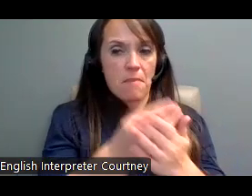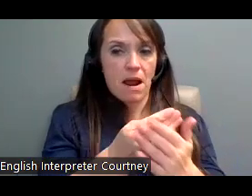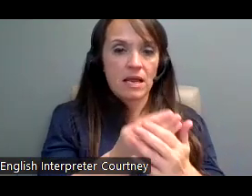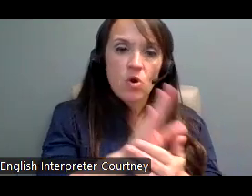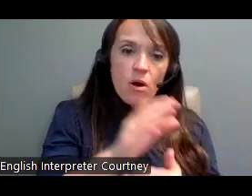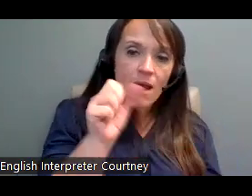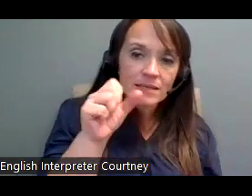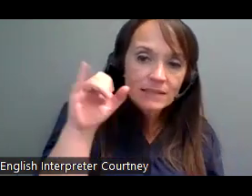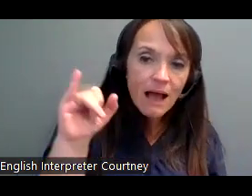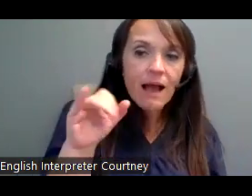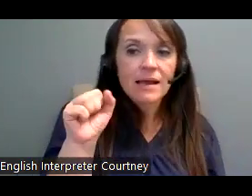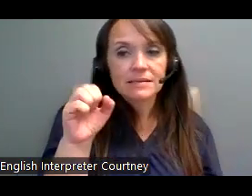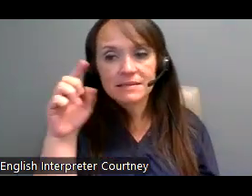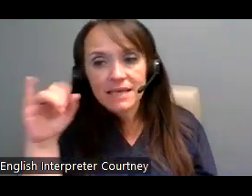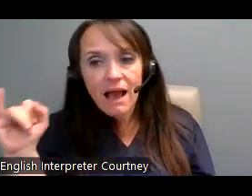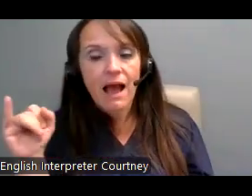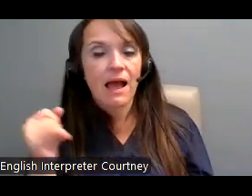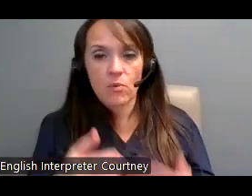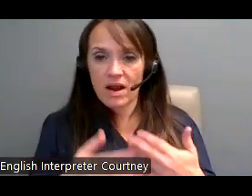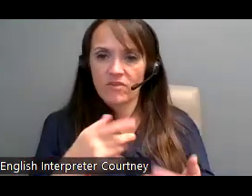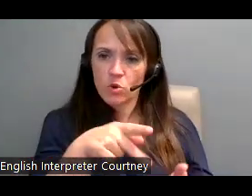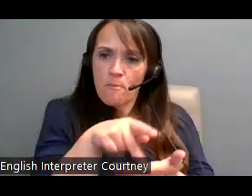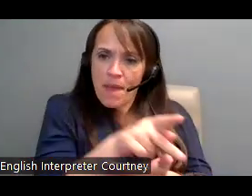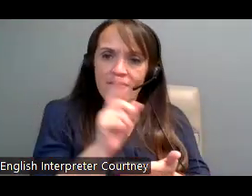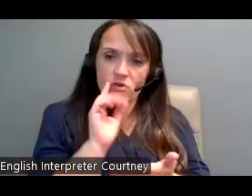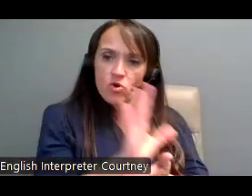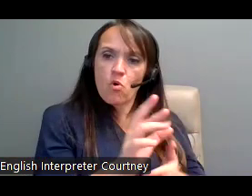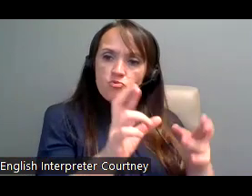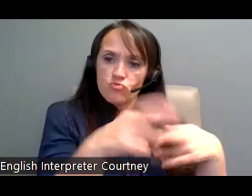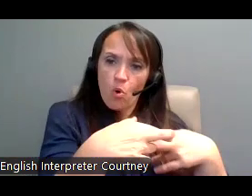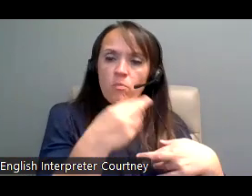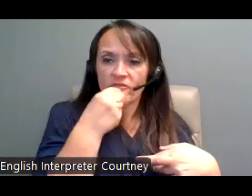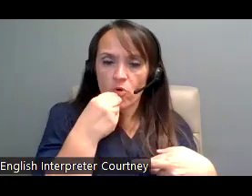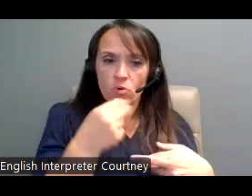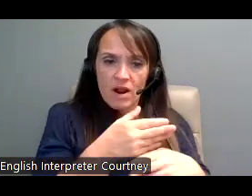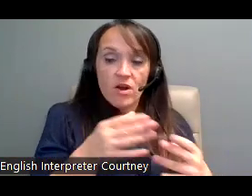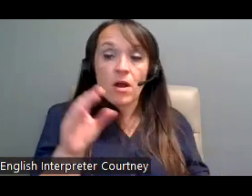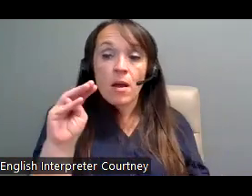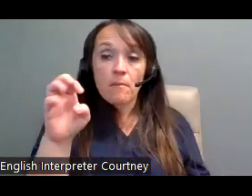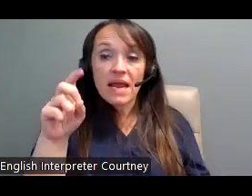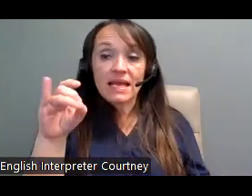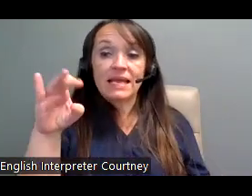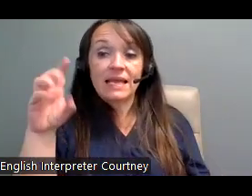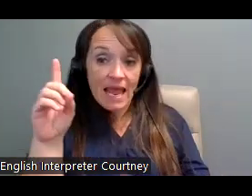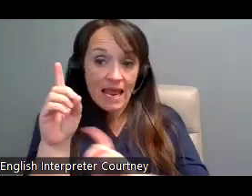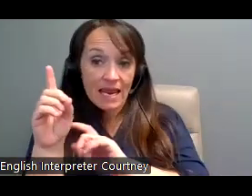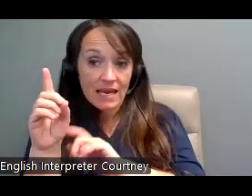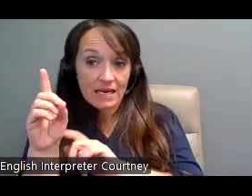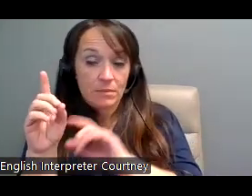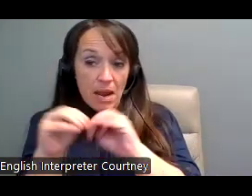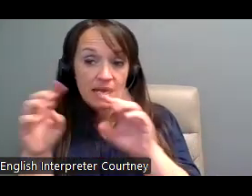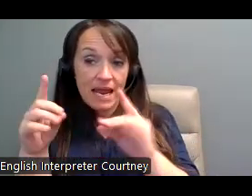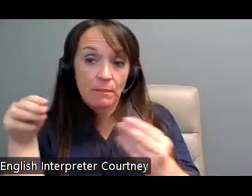SSDI, you pay for room and board, Medicaid pays for services that you may need. If you